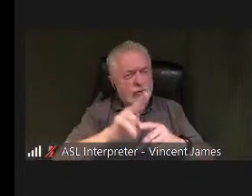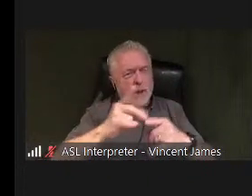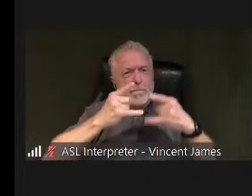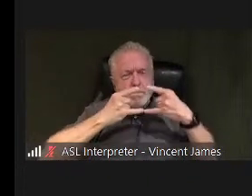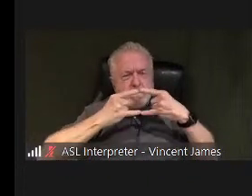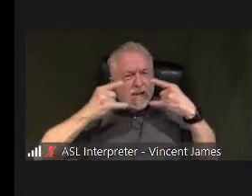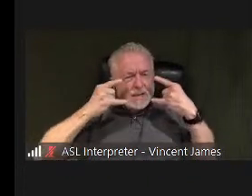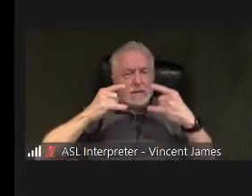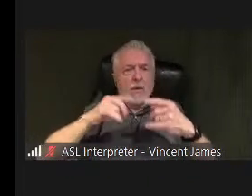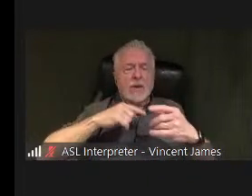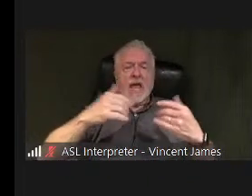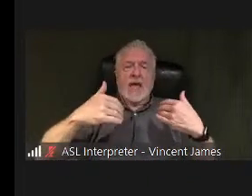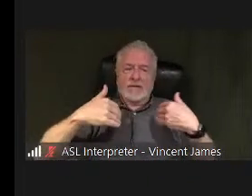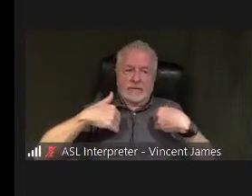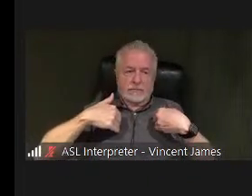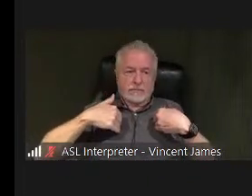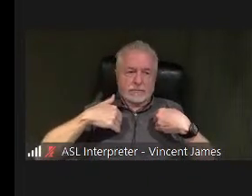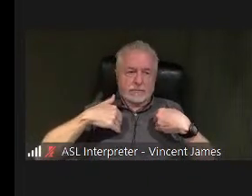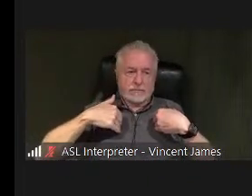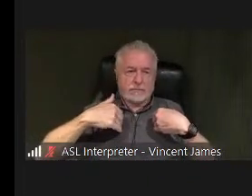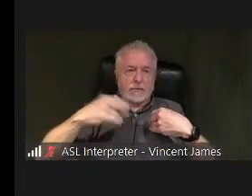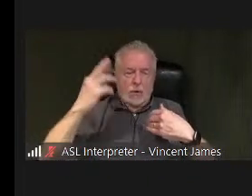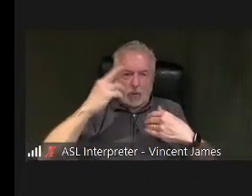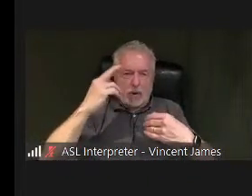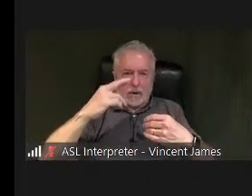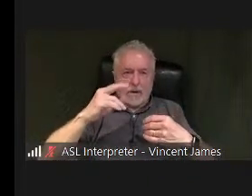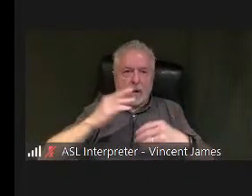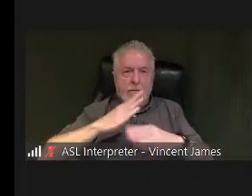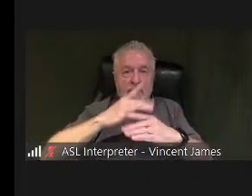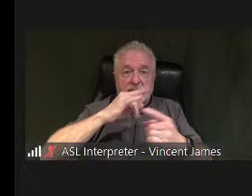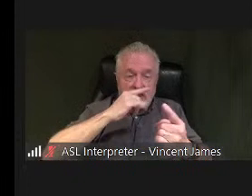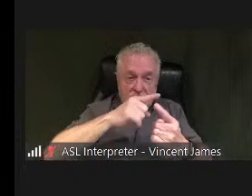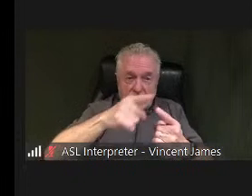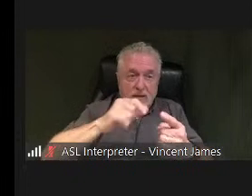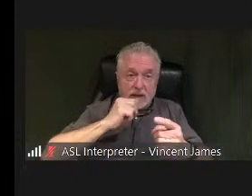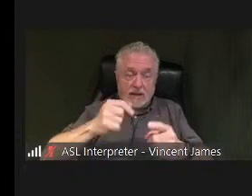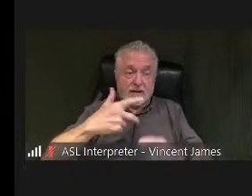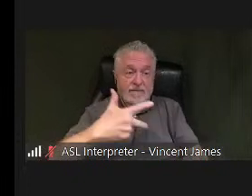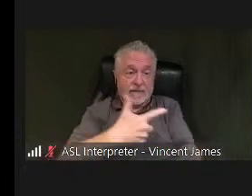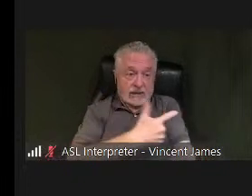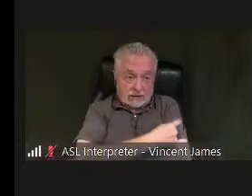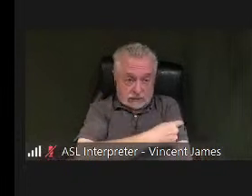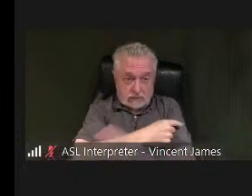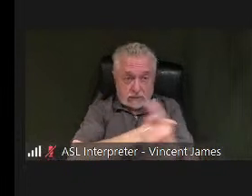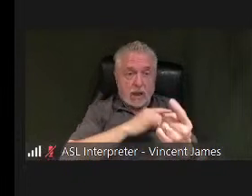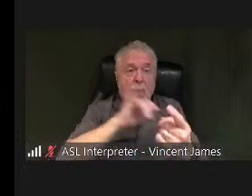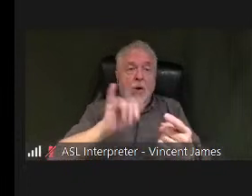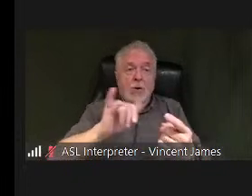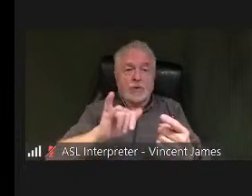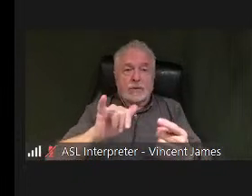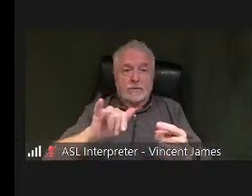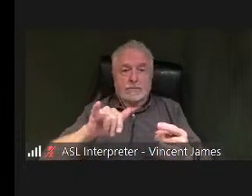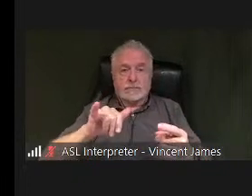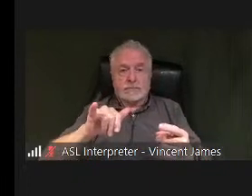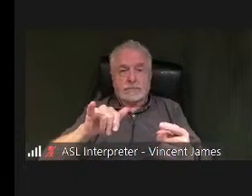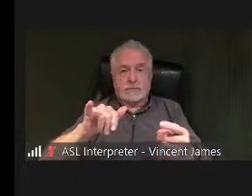And so we have several reasons that the kids that are not vaccinated and also